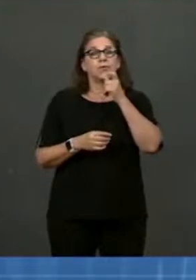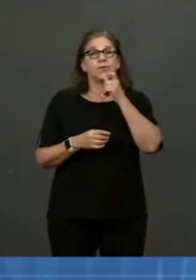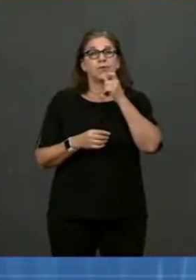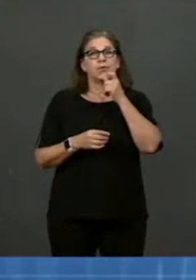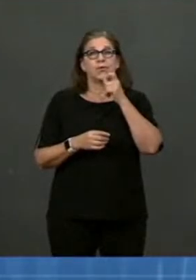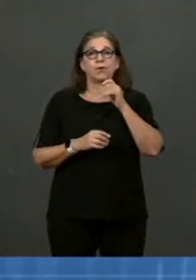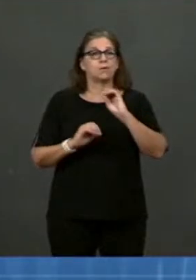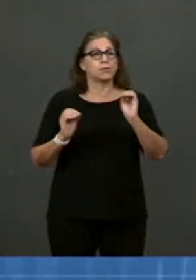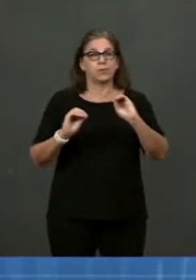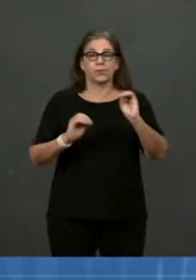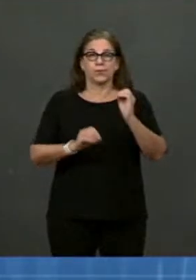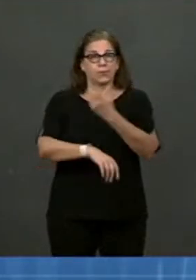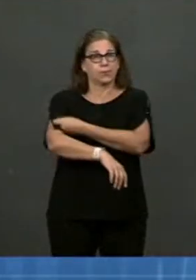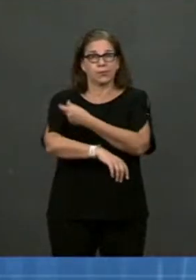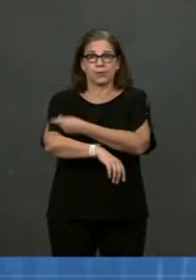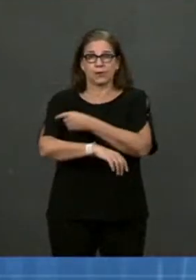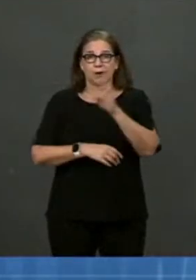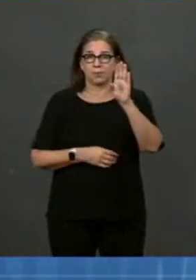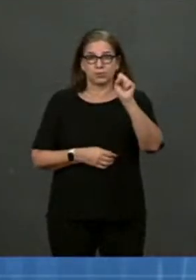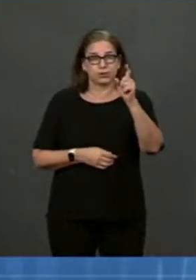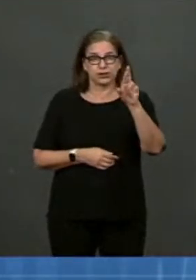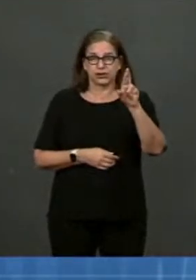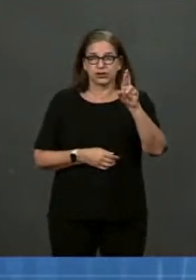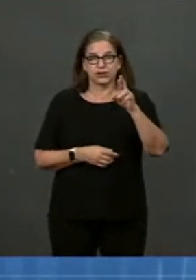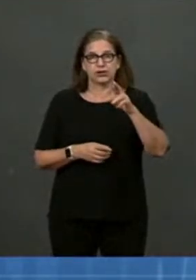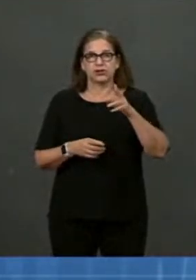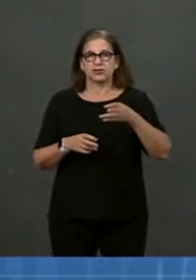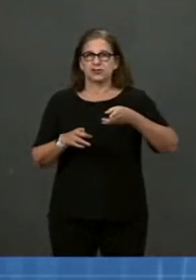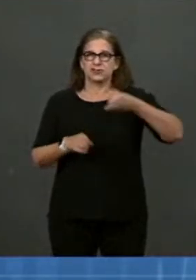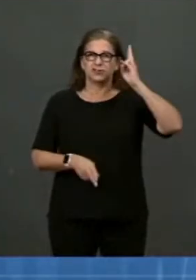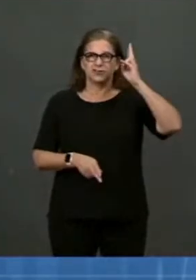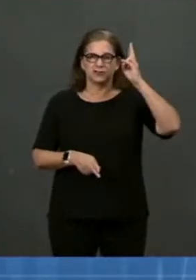INFECTIONS IN YELLOW OF PEOPLE